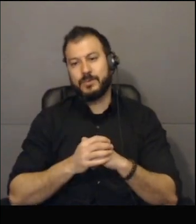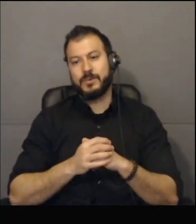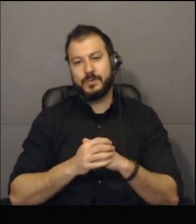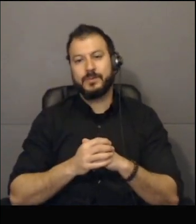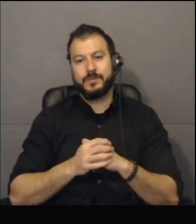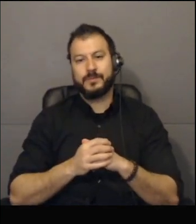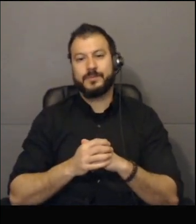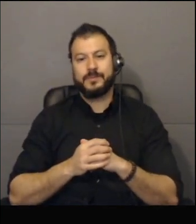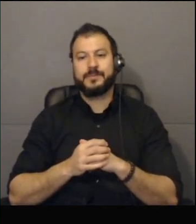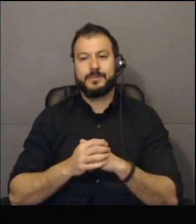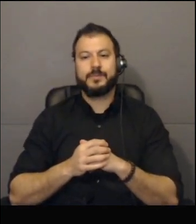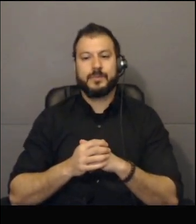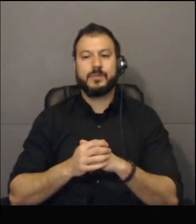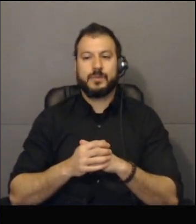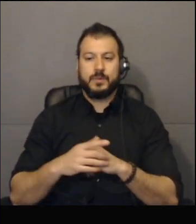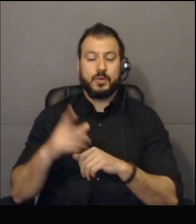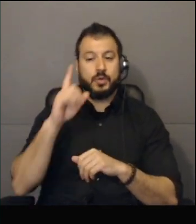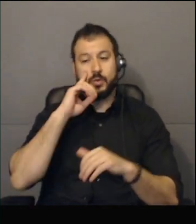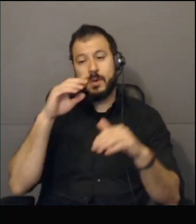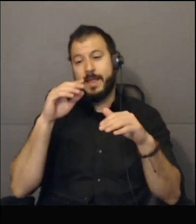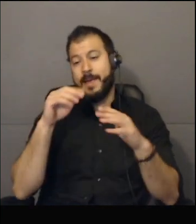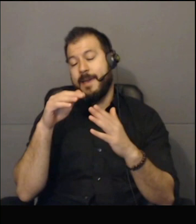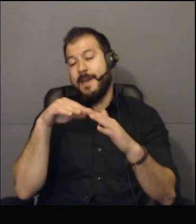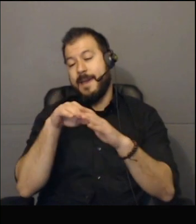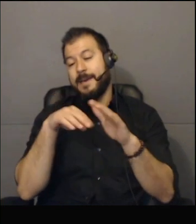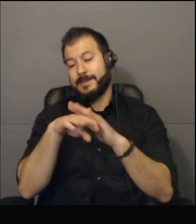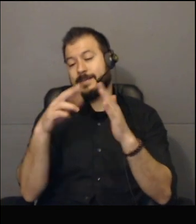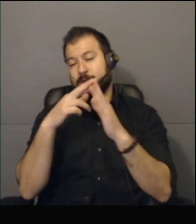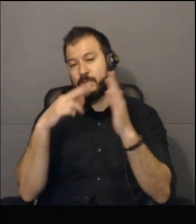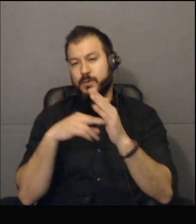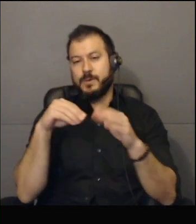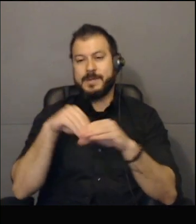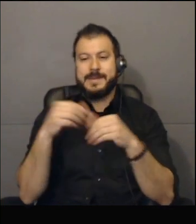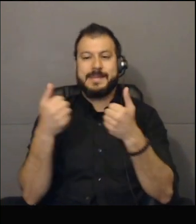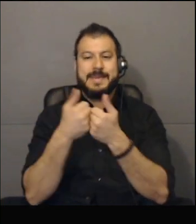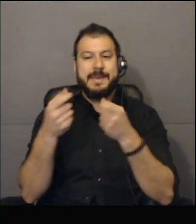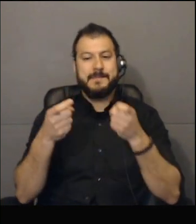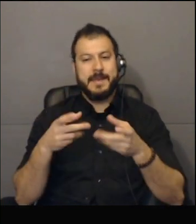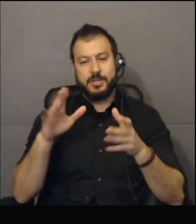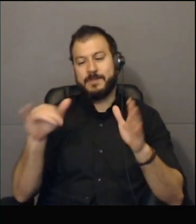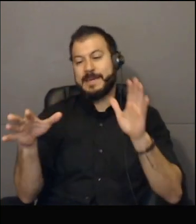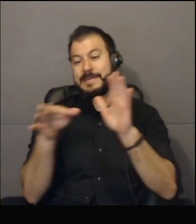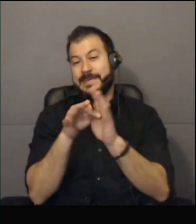You will access the rules in game Manager by selecting automation from the sidebar navigation,